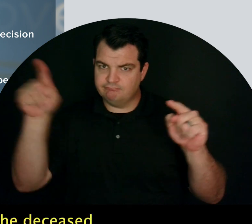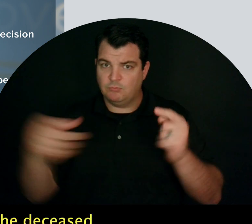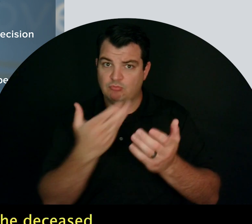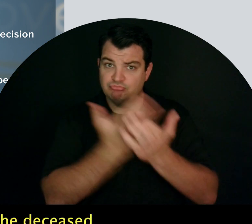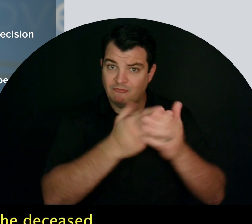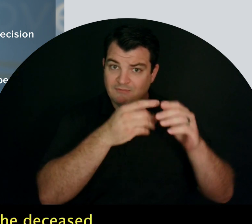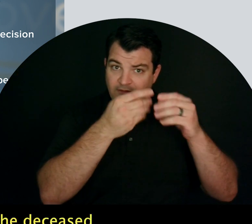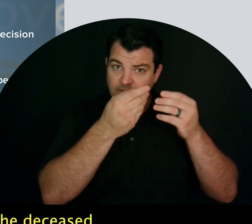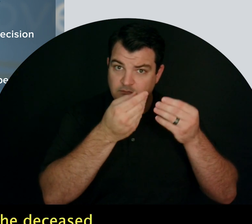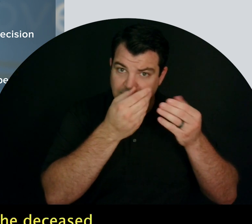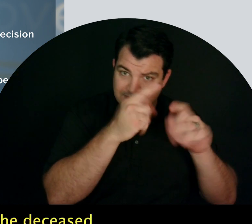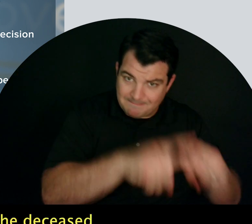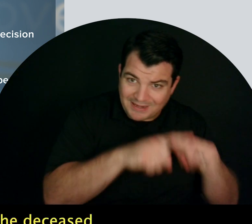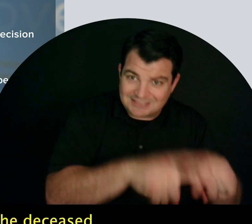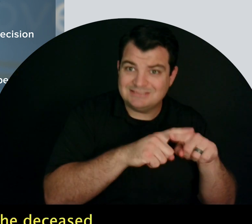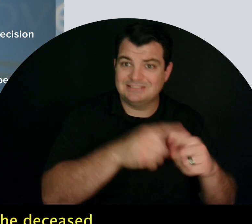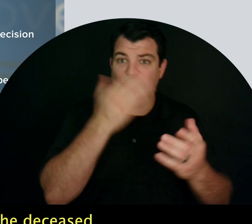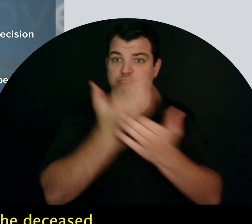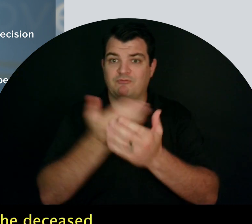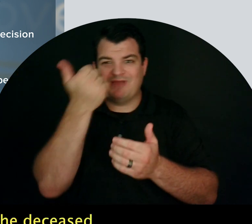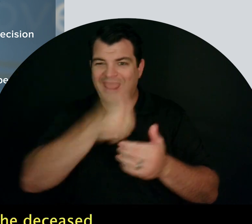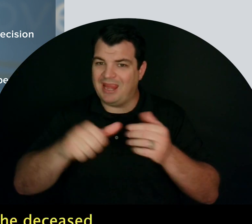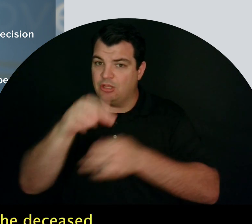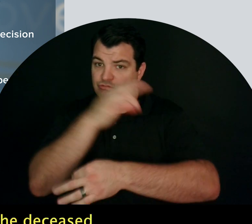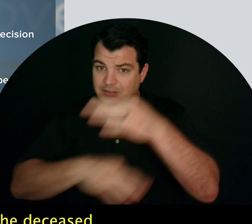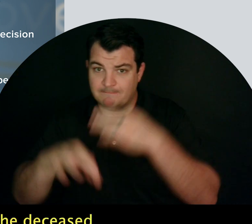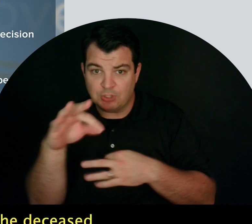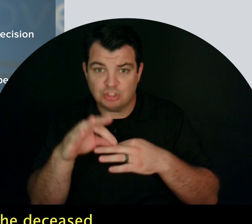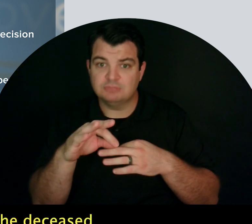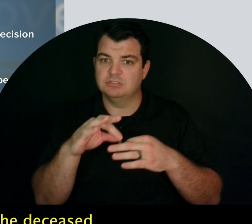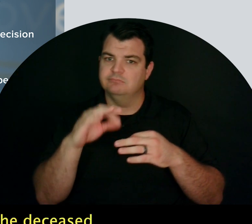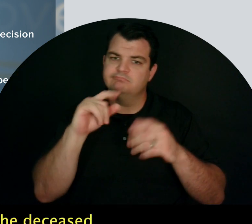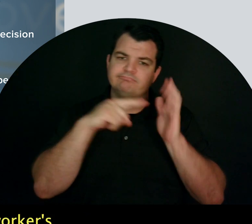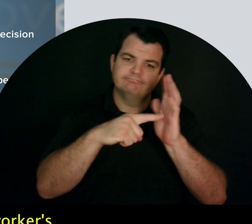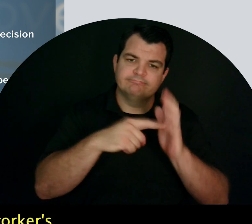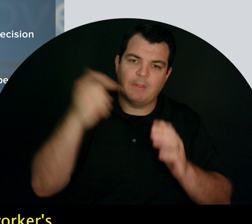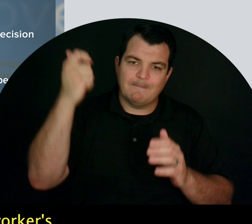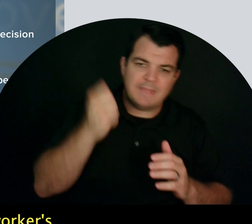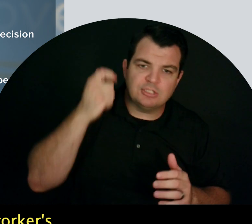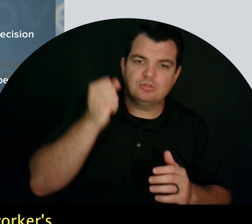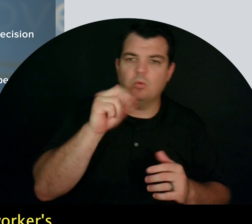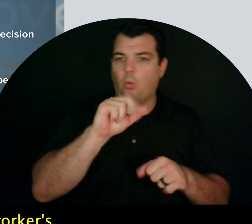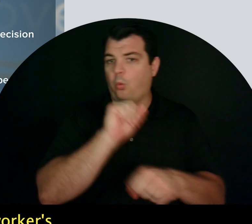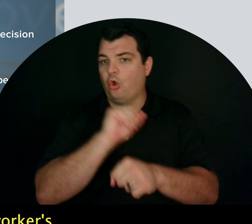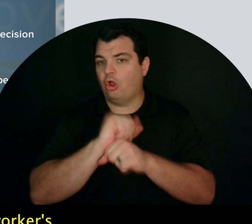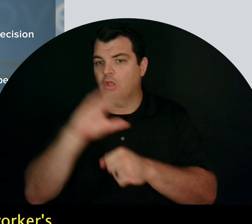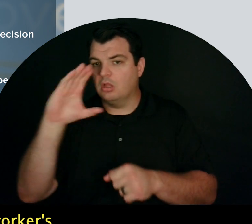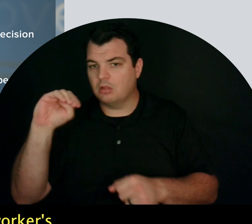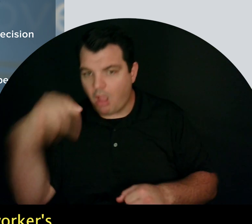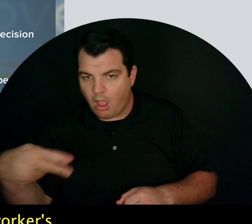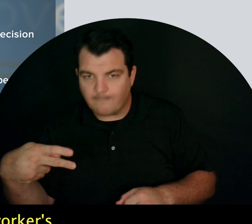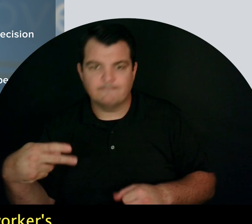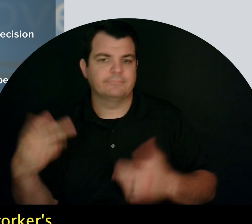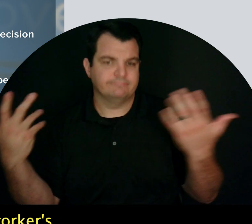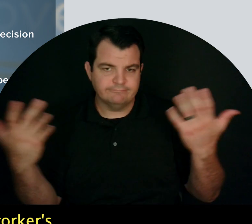proof of dependence upon the deceased victim and disclose any reimbursements such as a pension or worker's compensation decision.